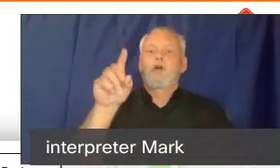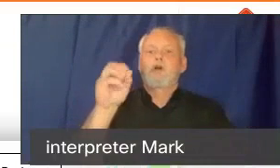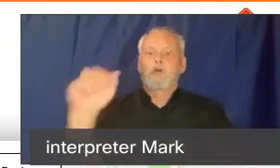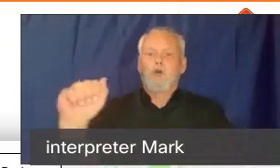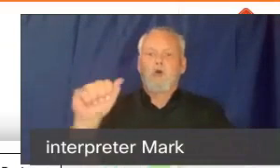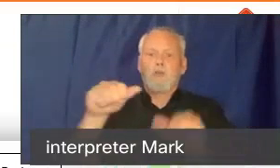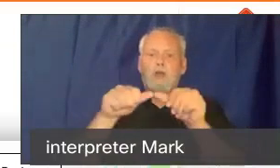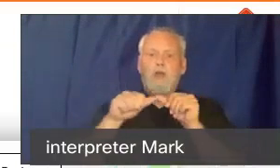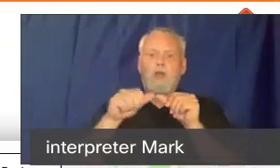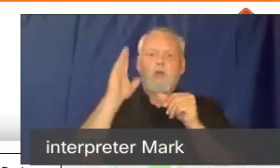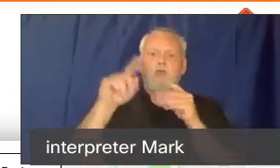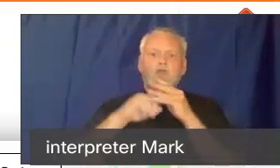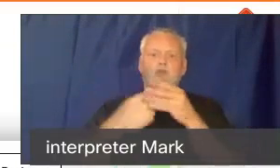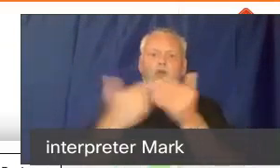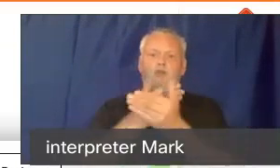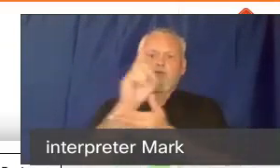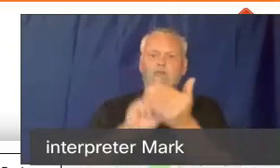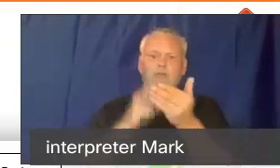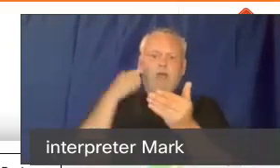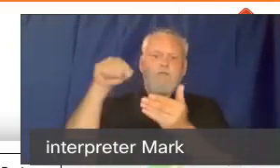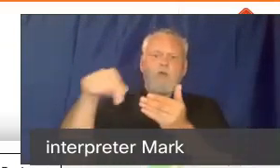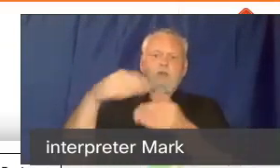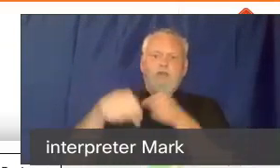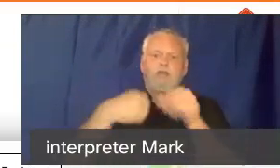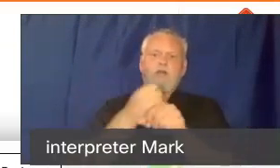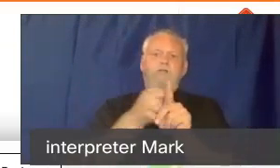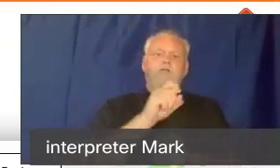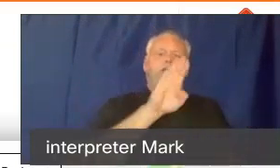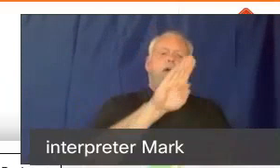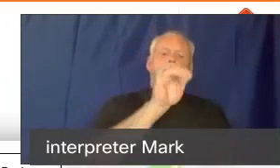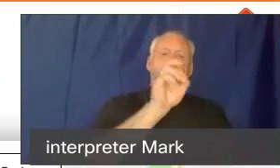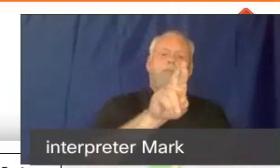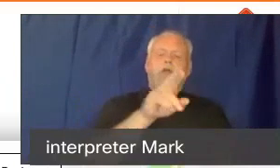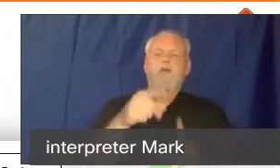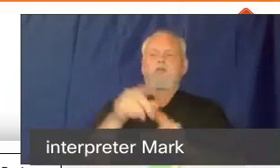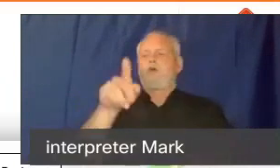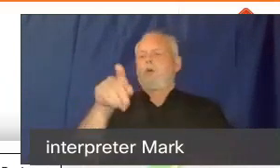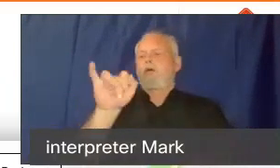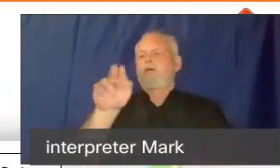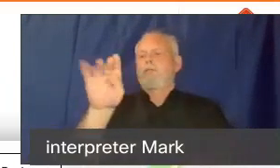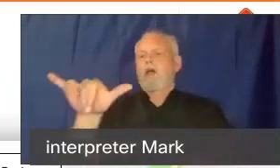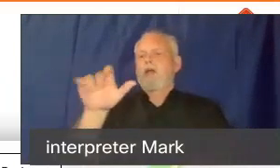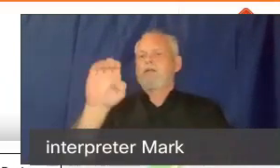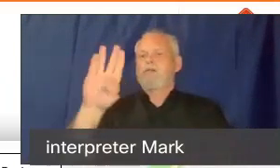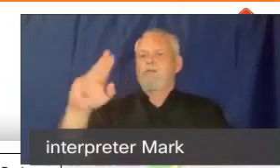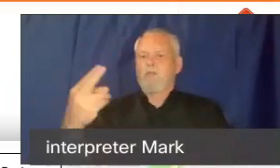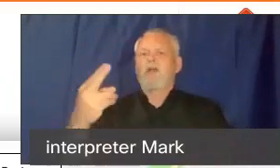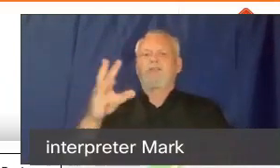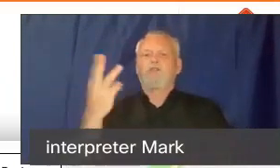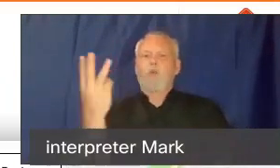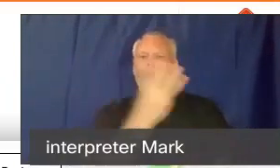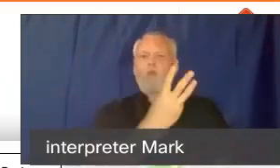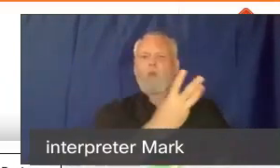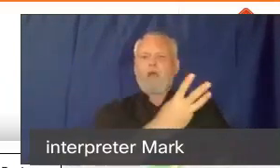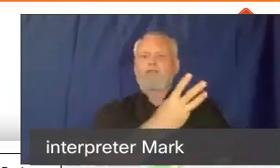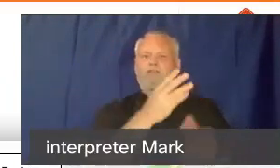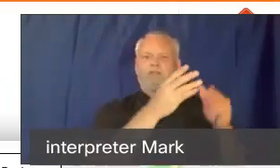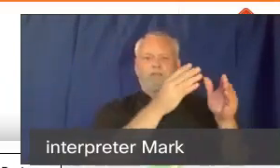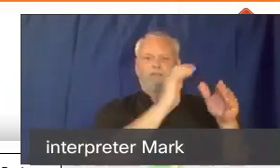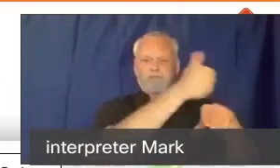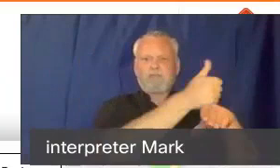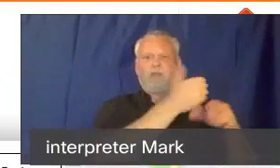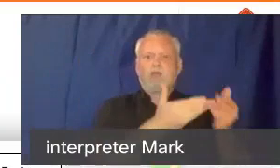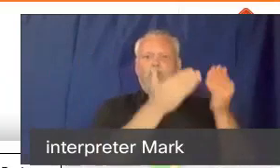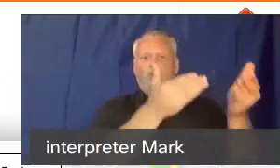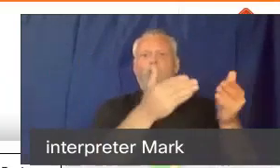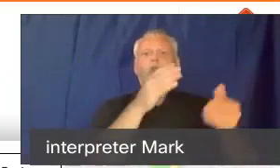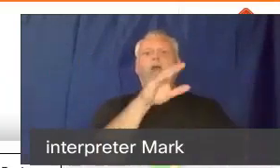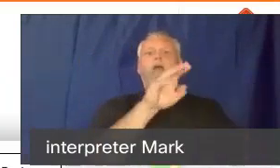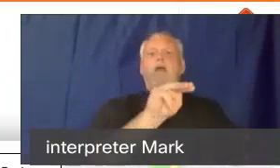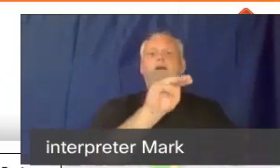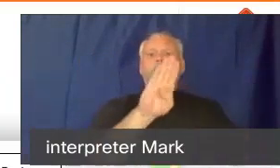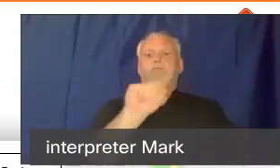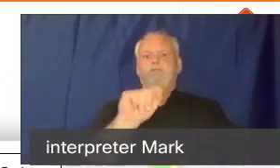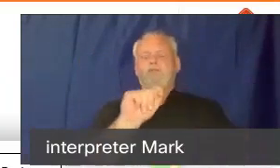Designed this year, for the section of trail Blair, road to tiny branch road that follows the Western alignment that was posed in the concept plan and environmental assessment.